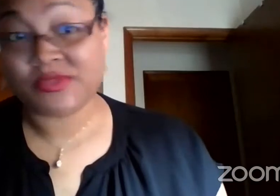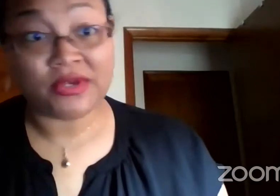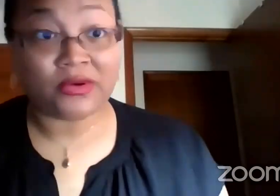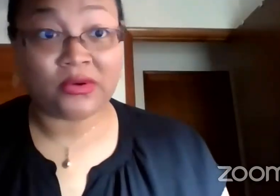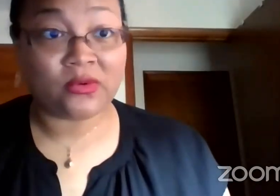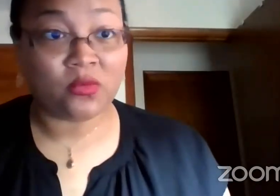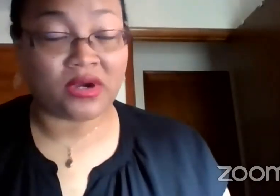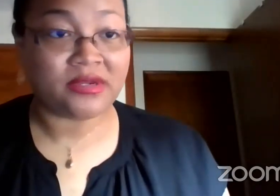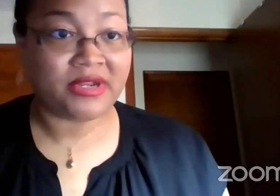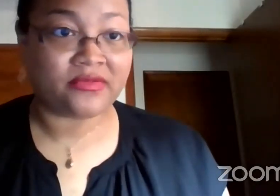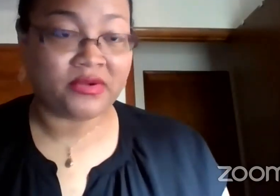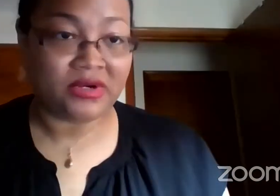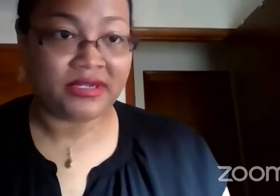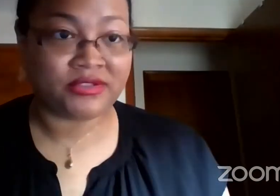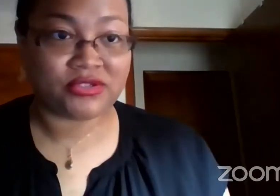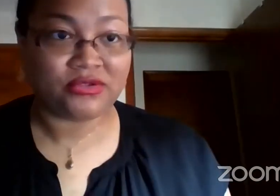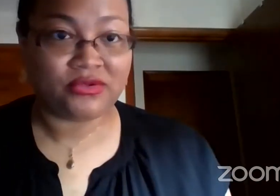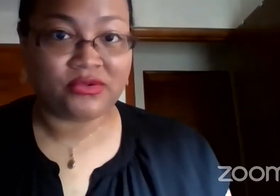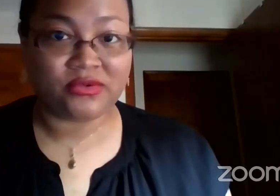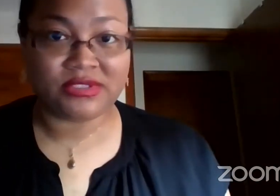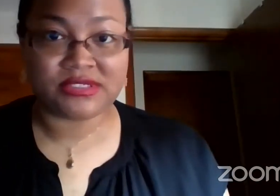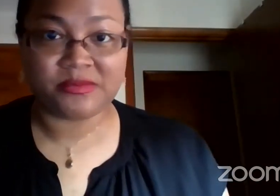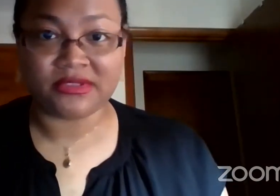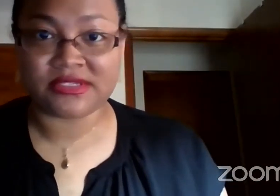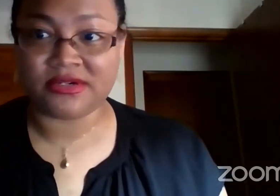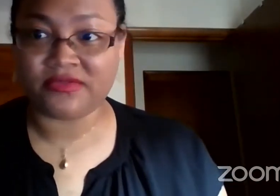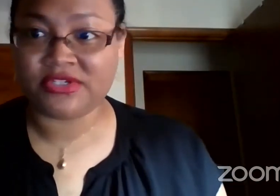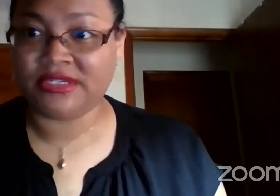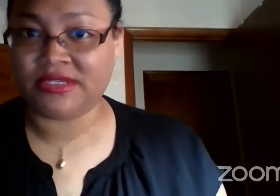So welcome, everyone, to the disAbility Law Center